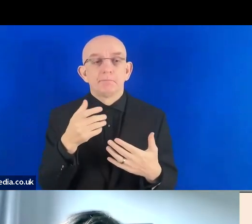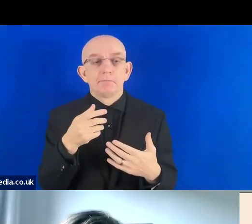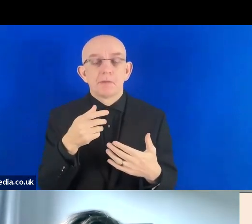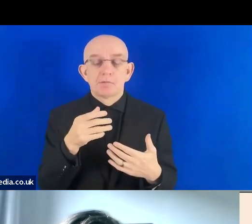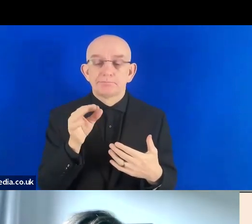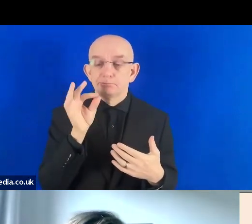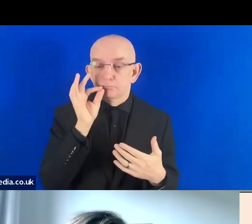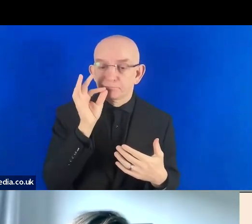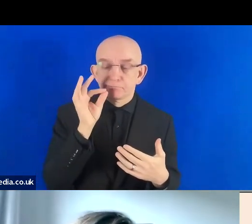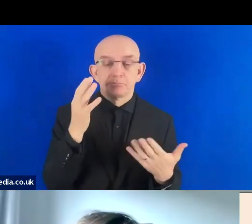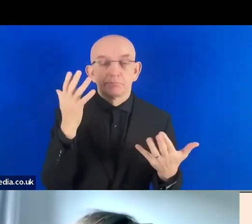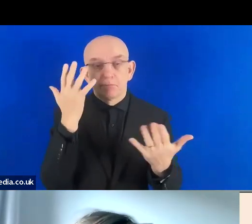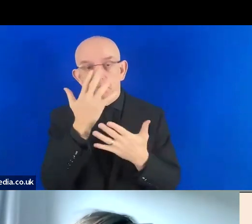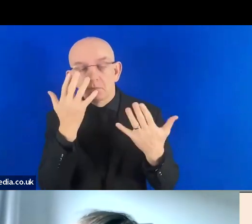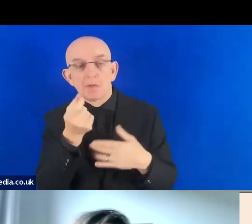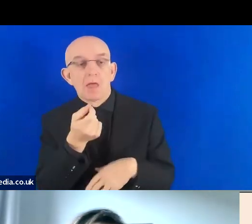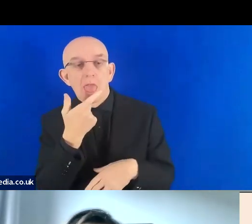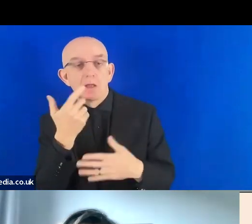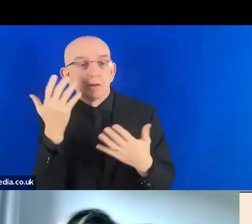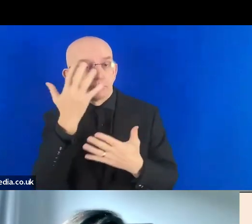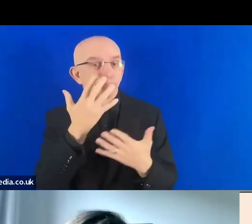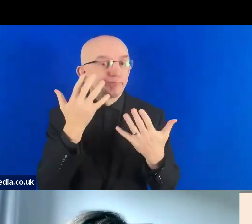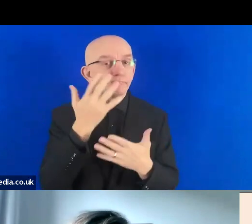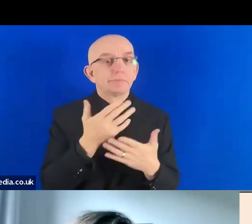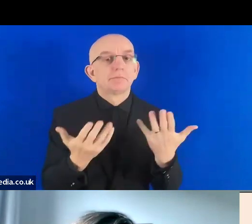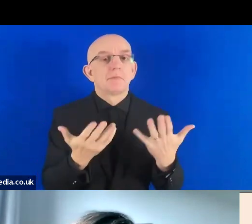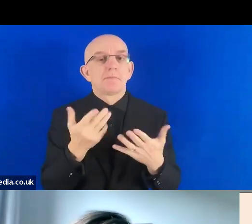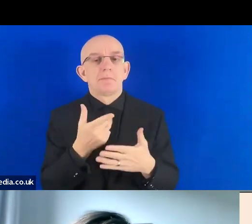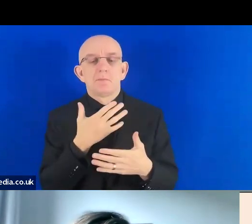hormones, anything, that's the place also operated by, for